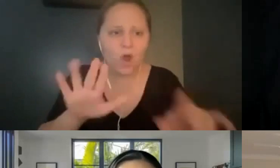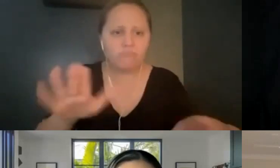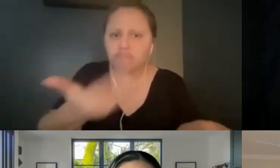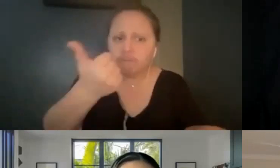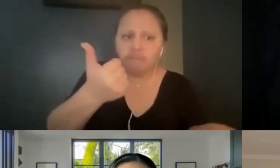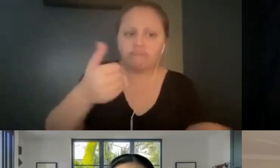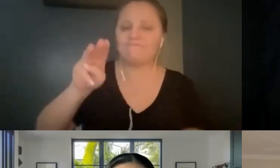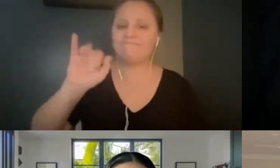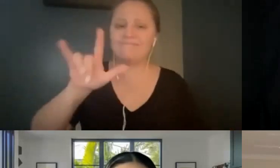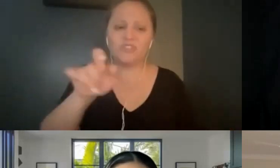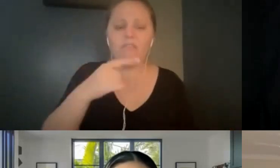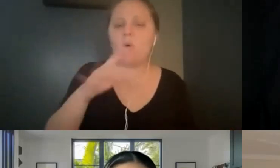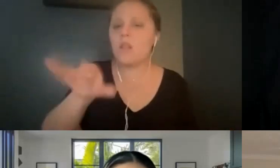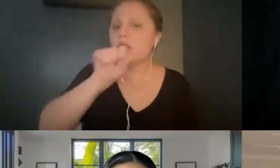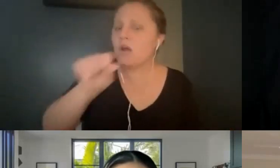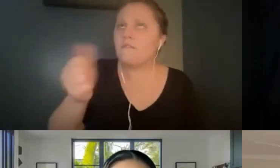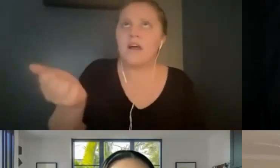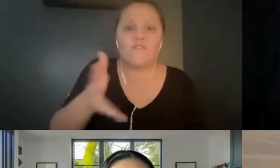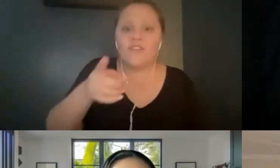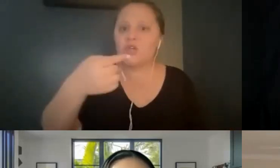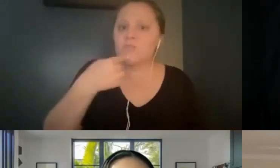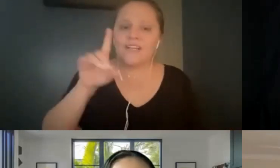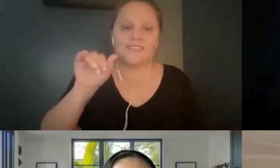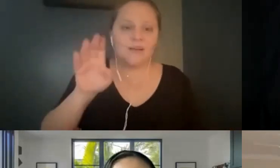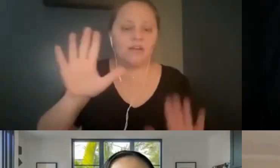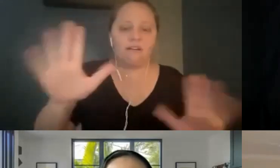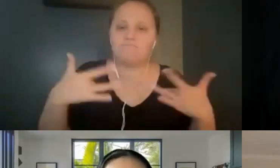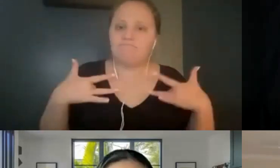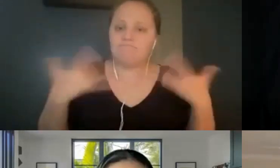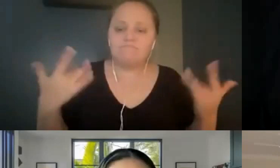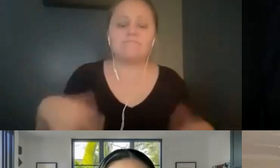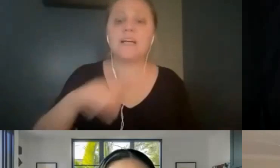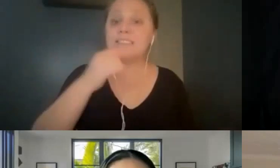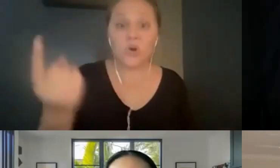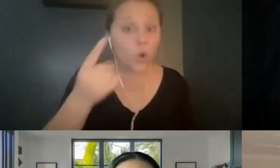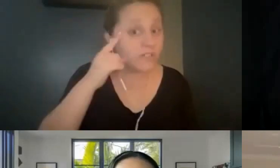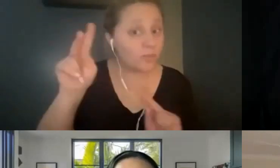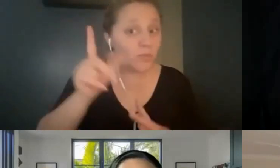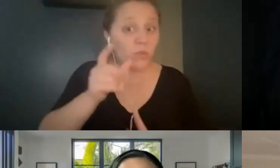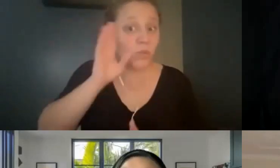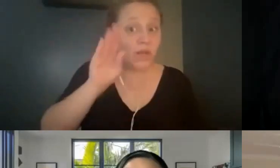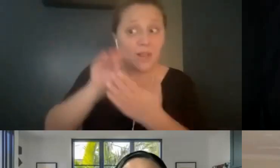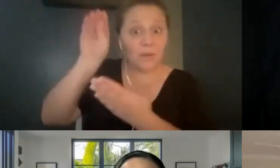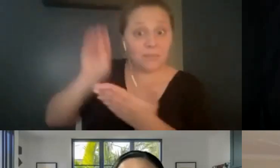you know, Debbie just said and I just wanted to add like it's not always just for the people who are going to apply. It's also for the folks at your company